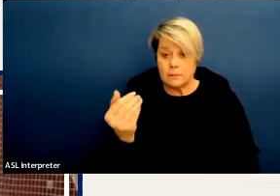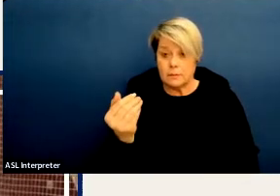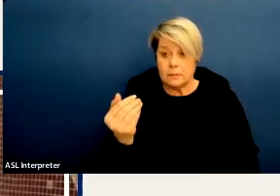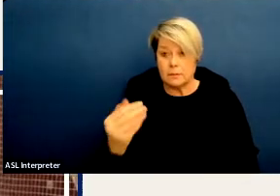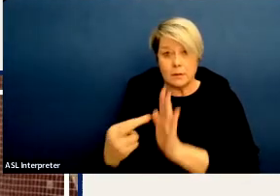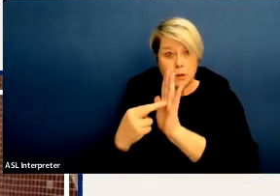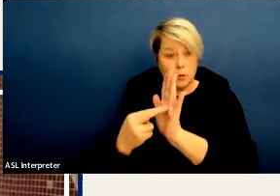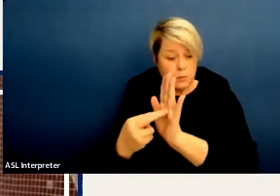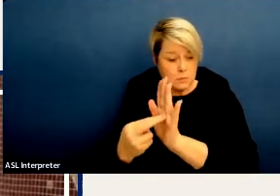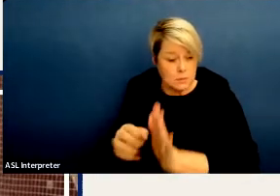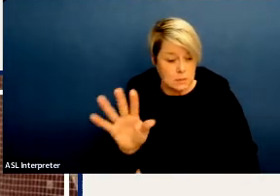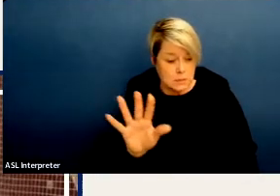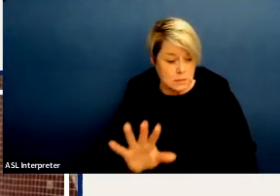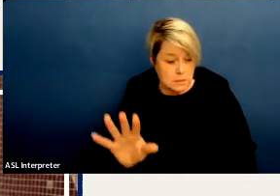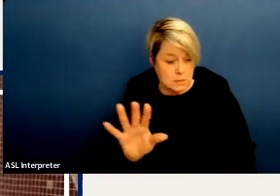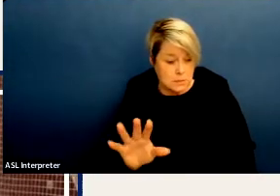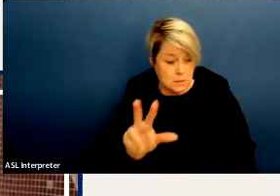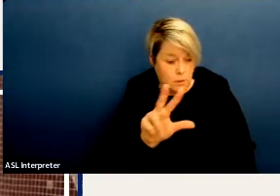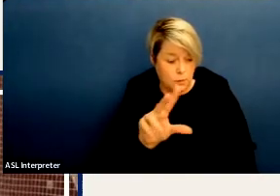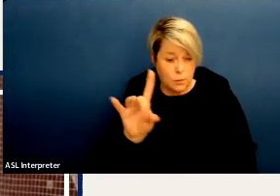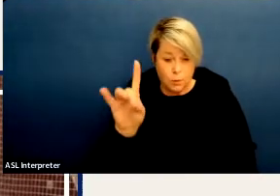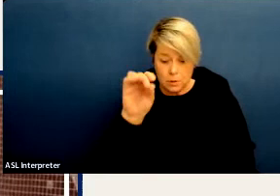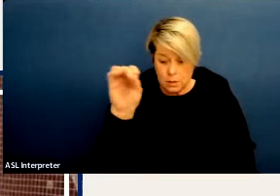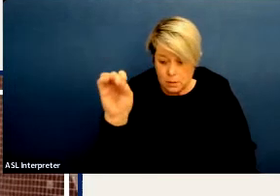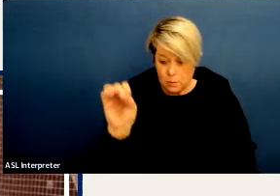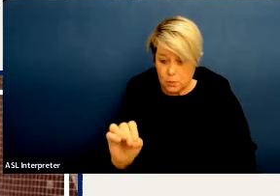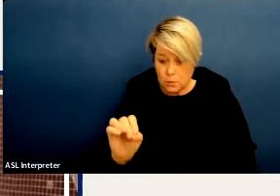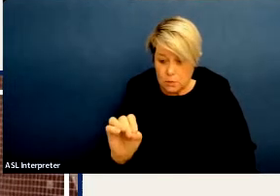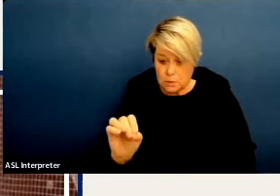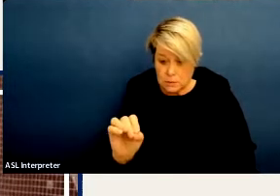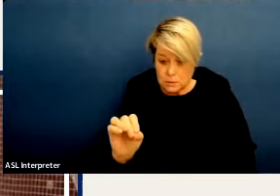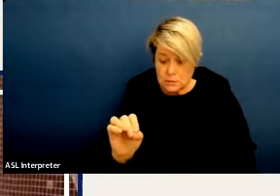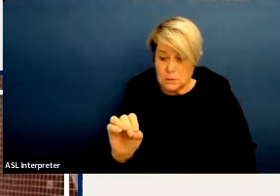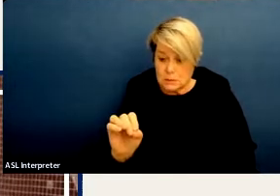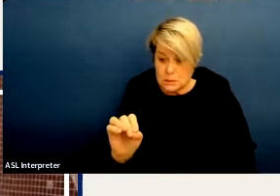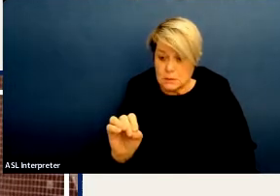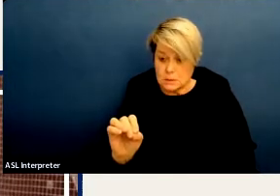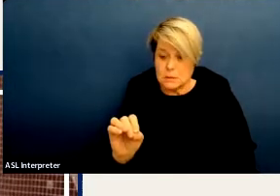Women in agriculture fulfill many RO*ELGS. In 2015,